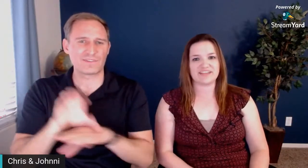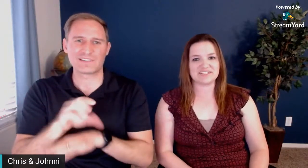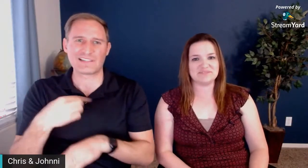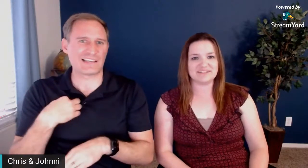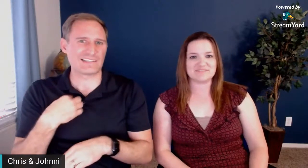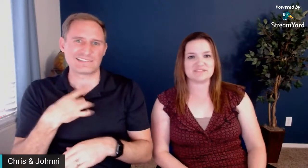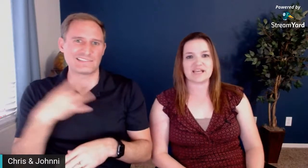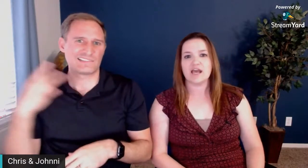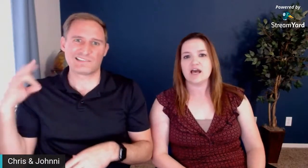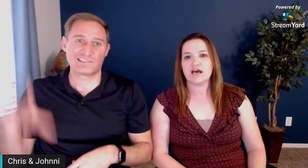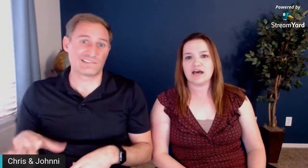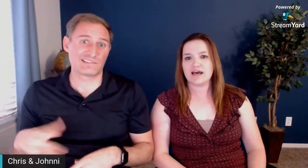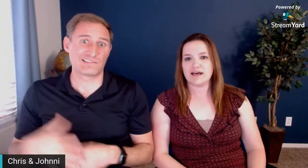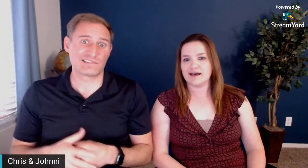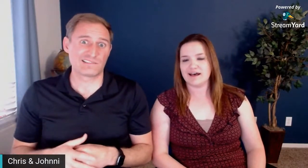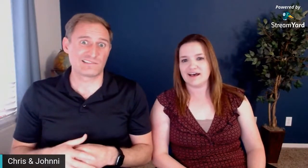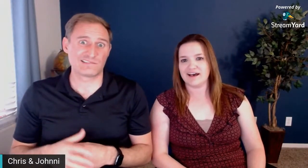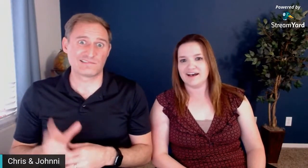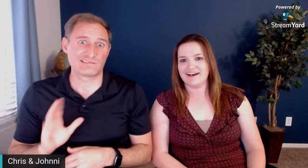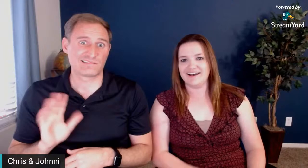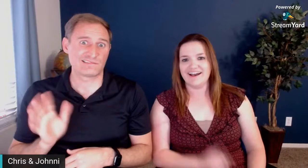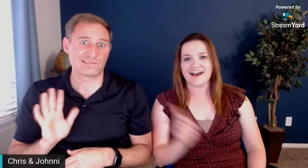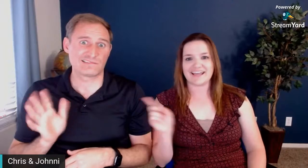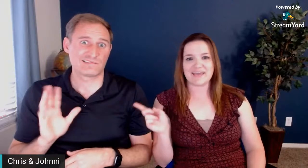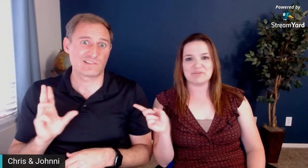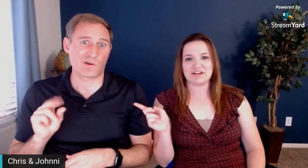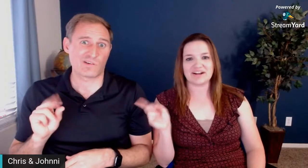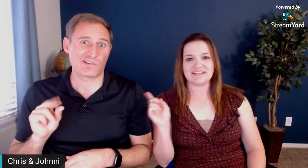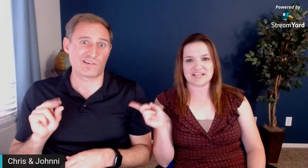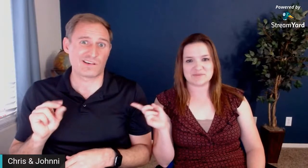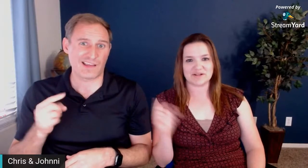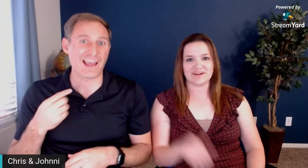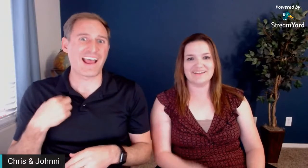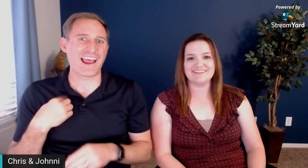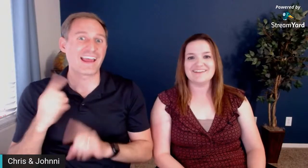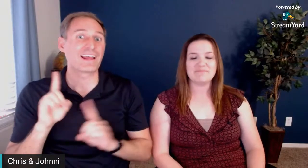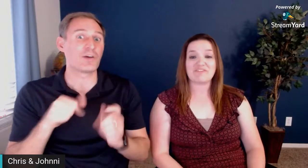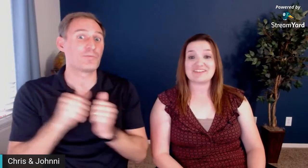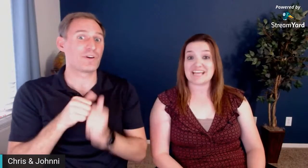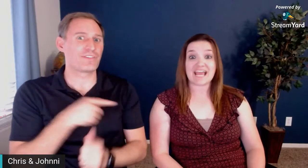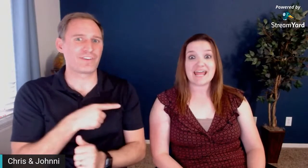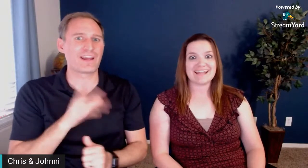that too much he was like ah i came with her i danced with her and my friend's like not